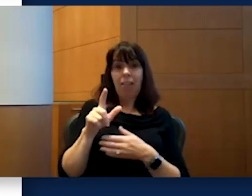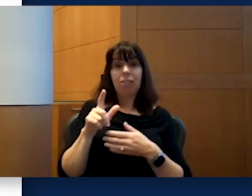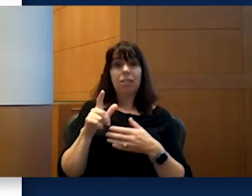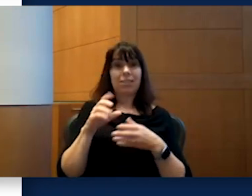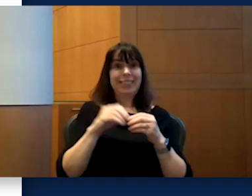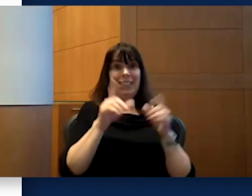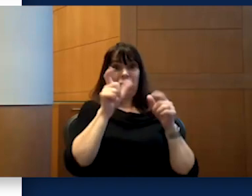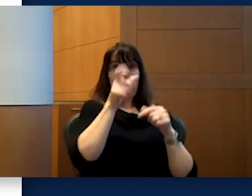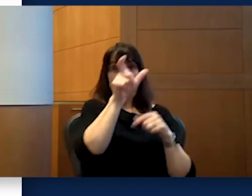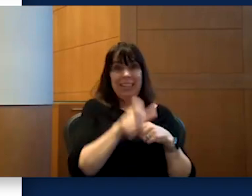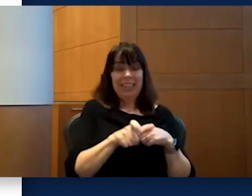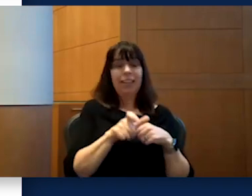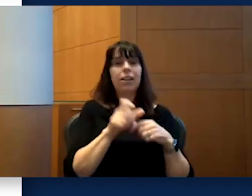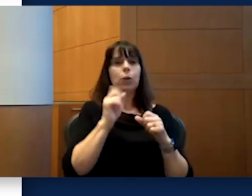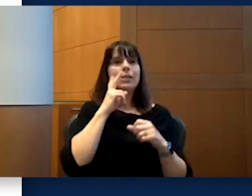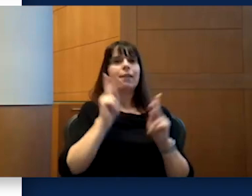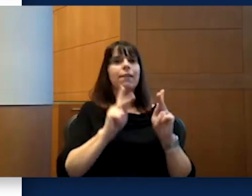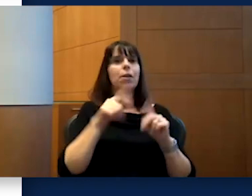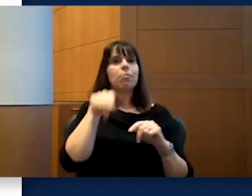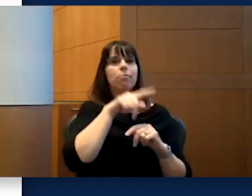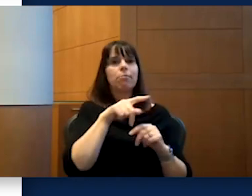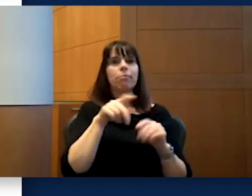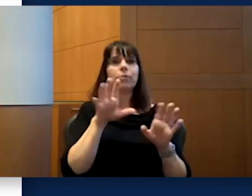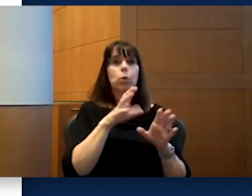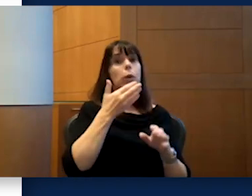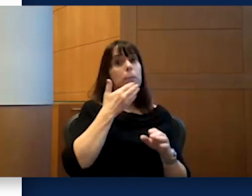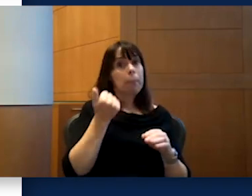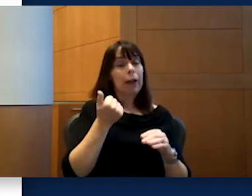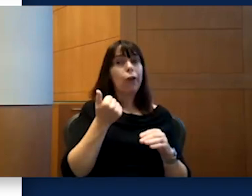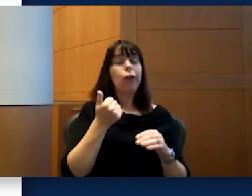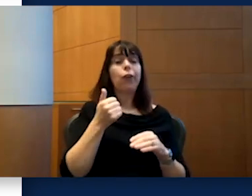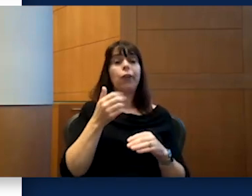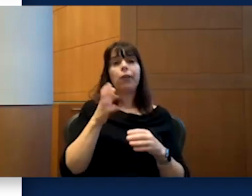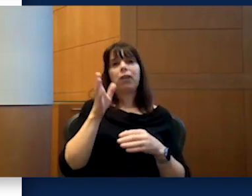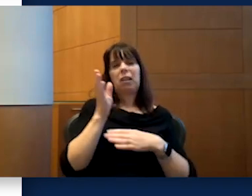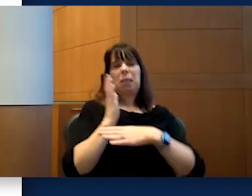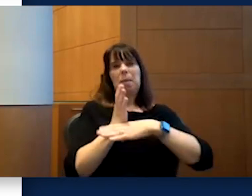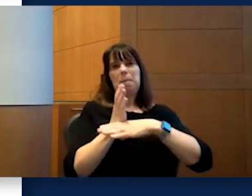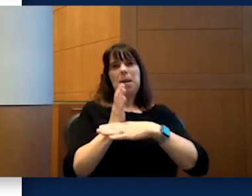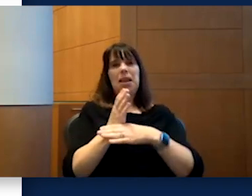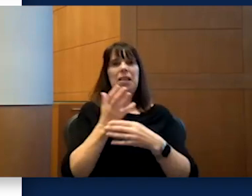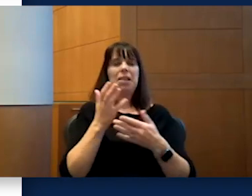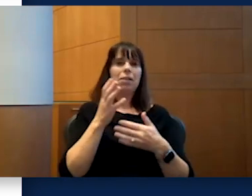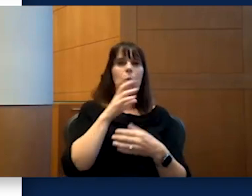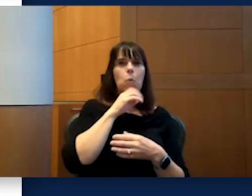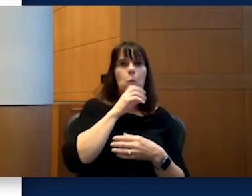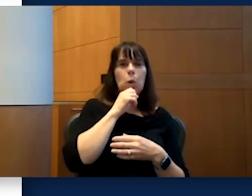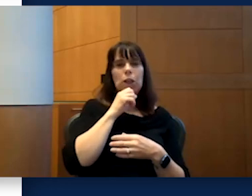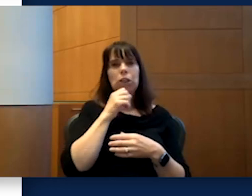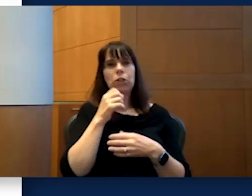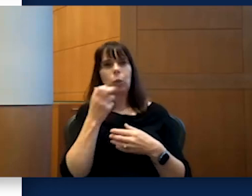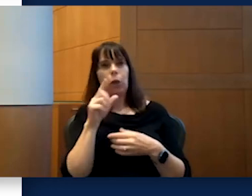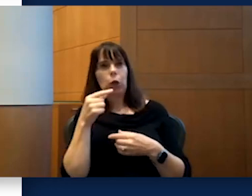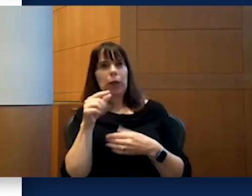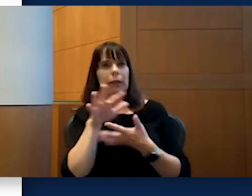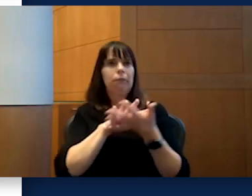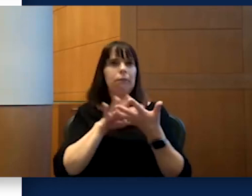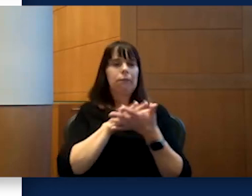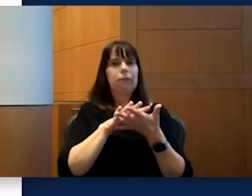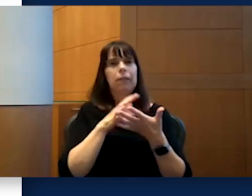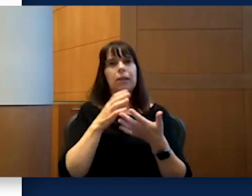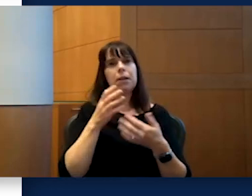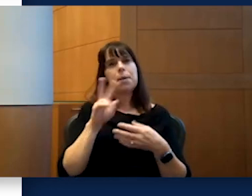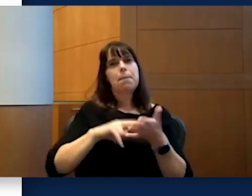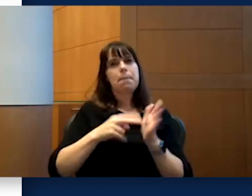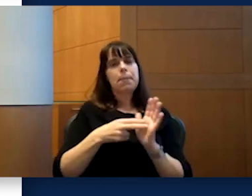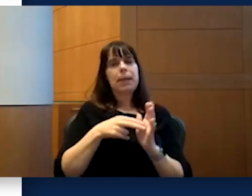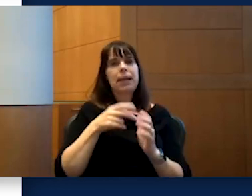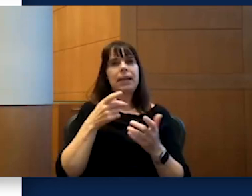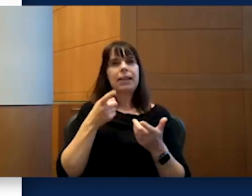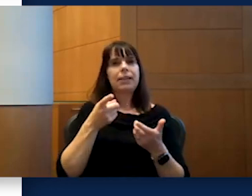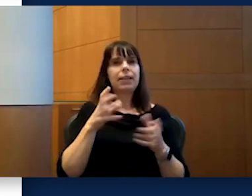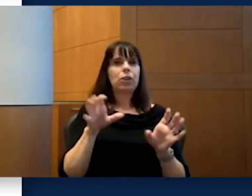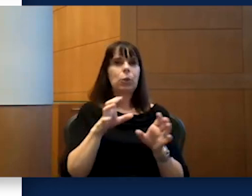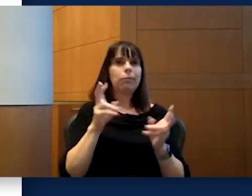So the cells shaded green are areas where folks were doing generally better. Cells shaded orange, folks were not doing quite so well or where things were -- so for example with education, lower levels of education.